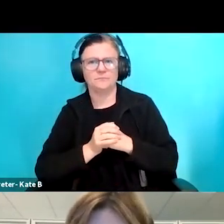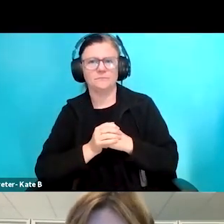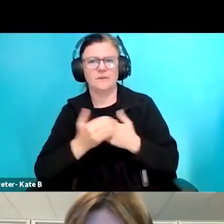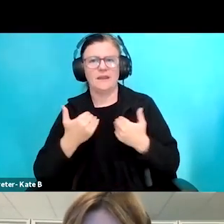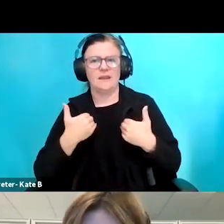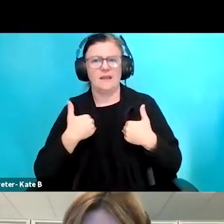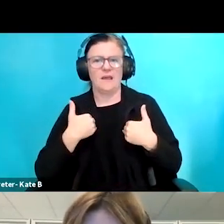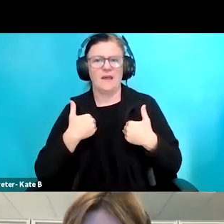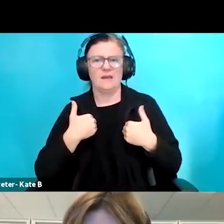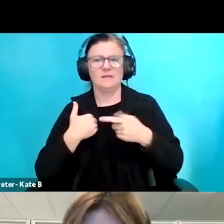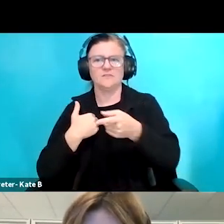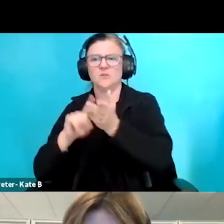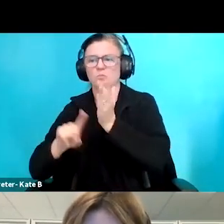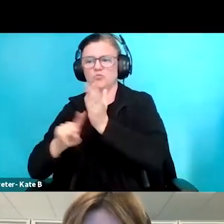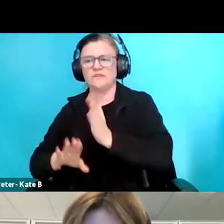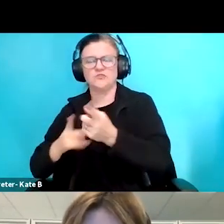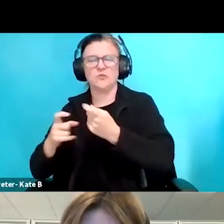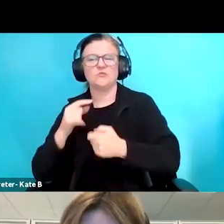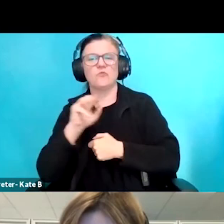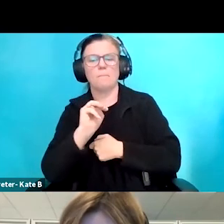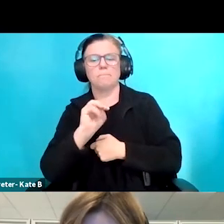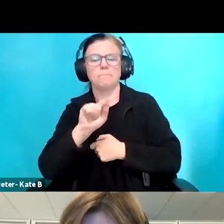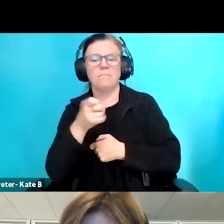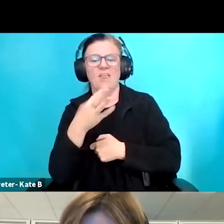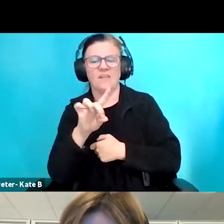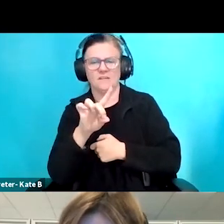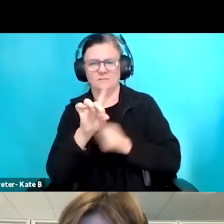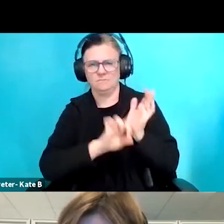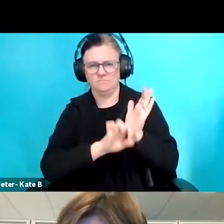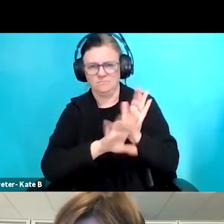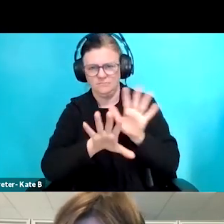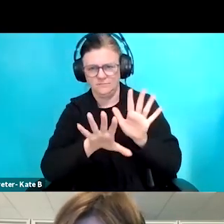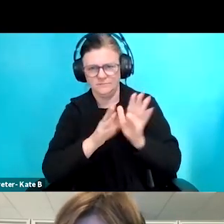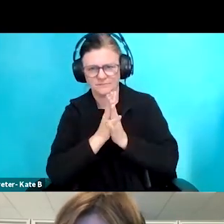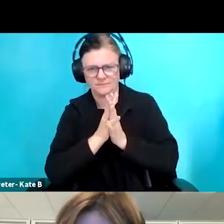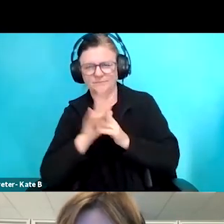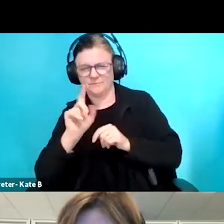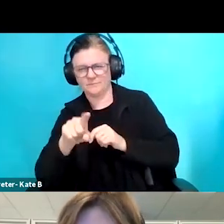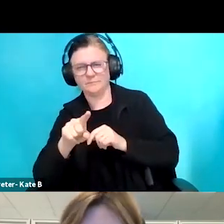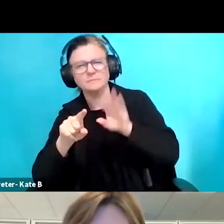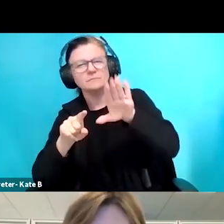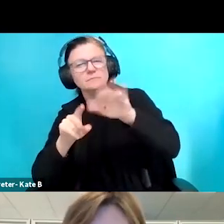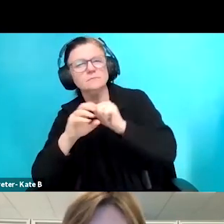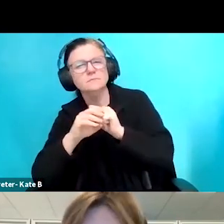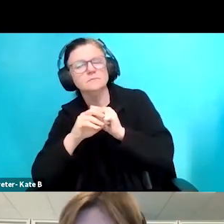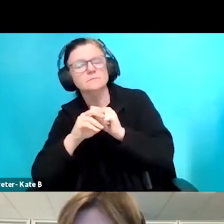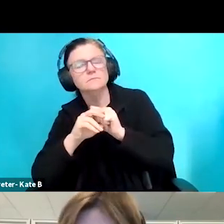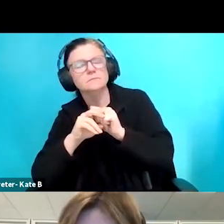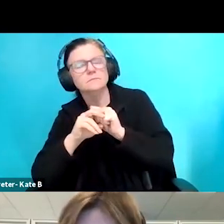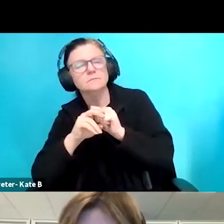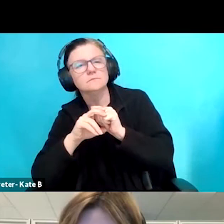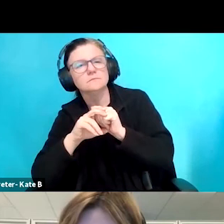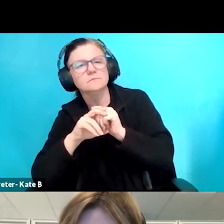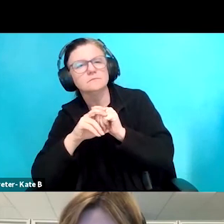in from our researchers in the audience. So question what was the range of missing data,